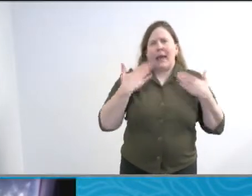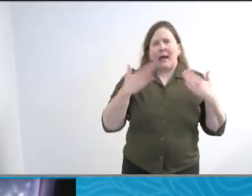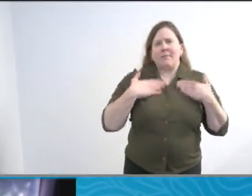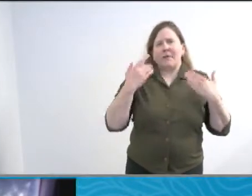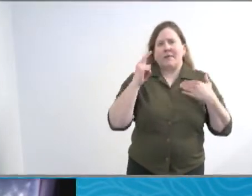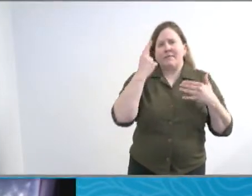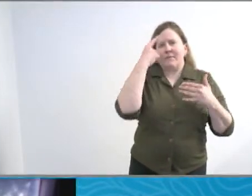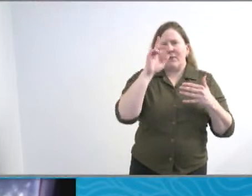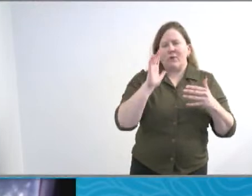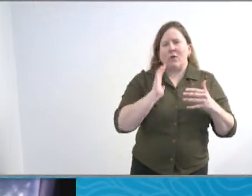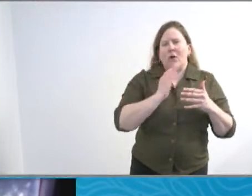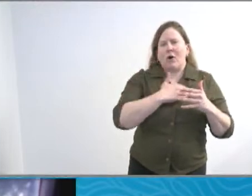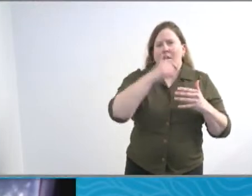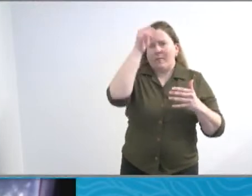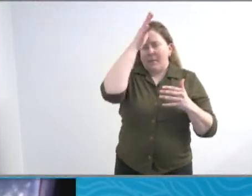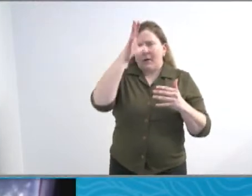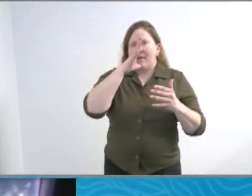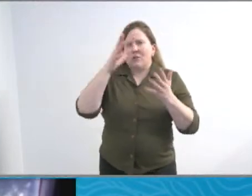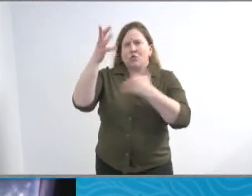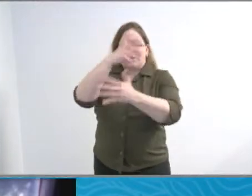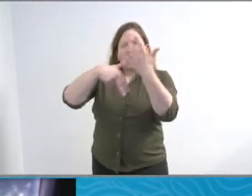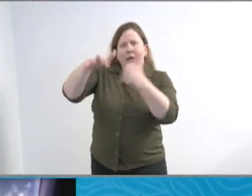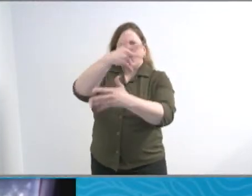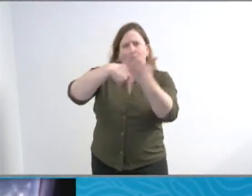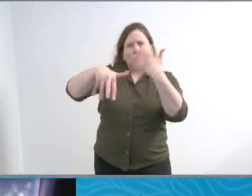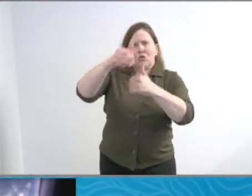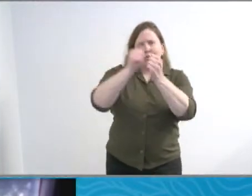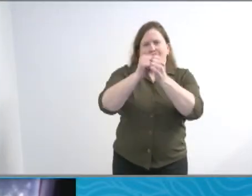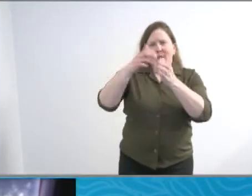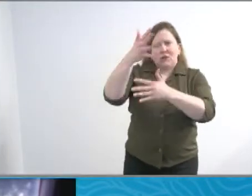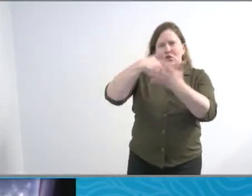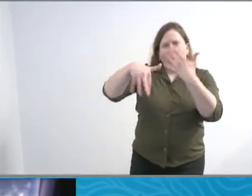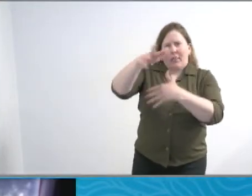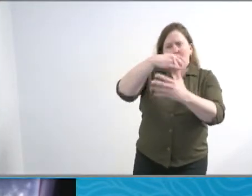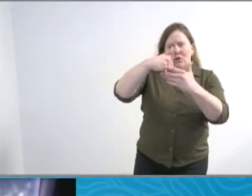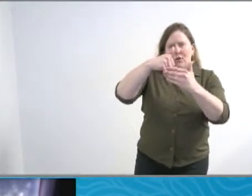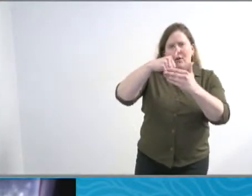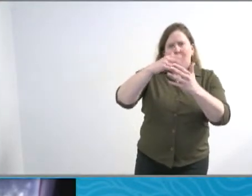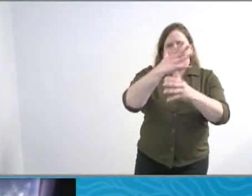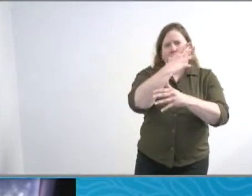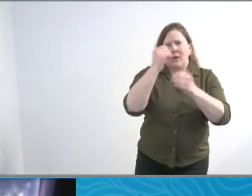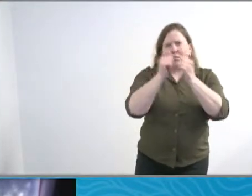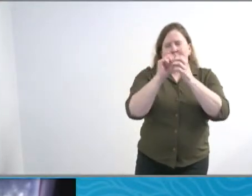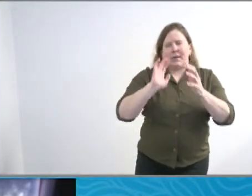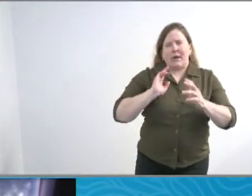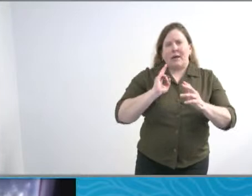an opportunity to engage with each other, to engage with us and for our students in middle school and high school,